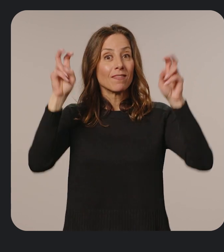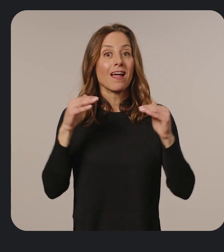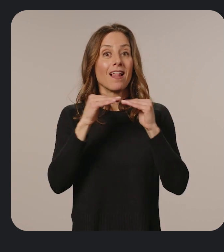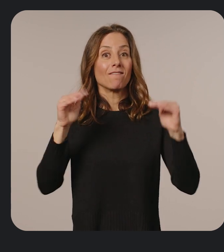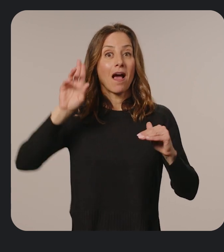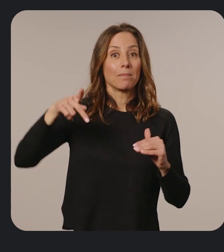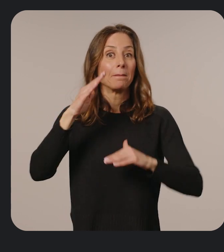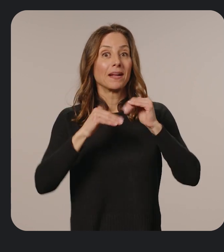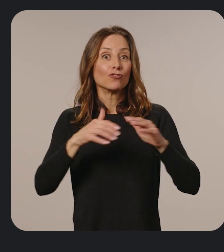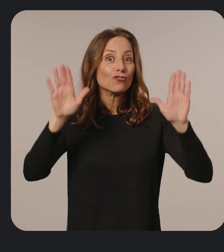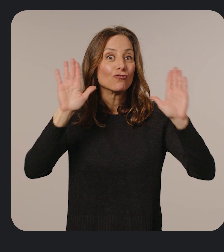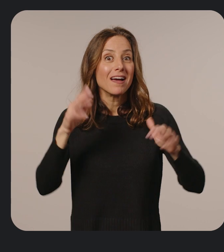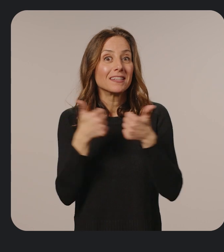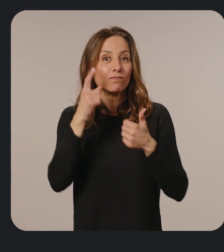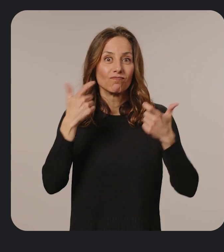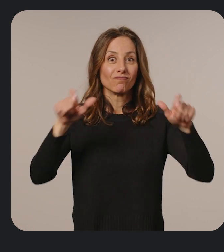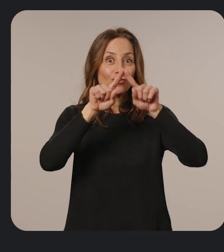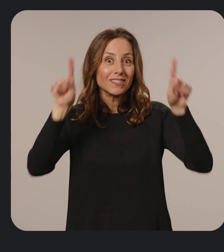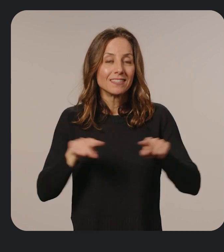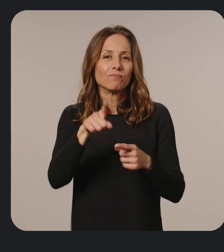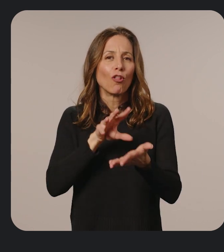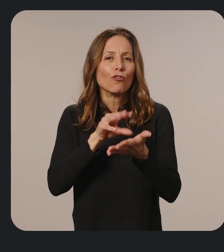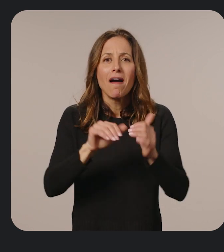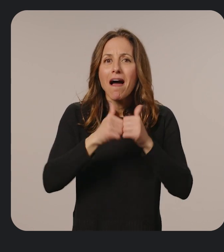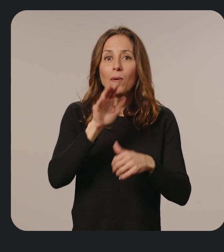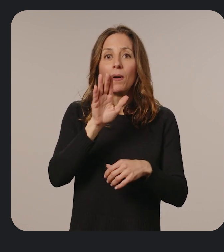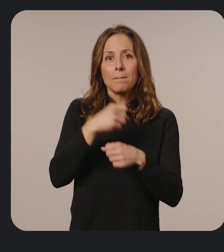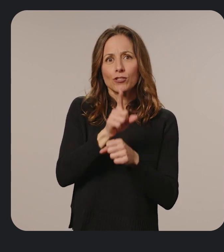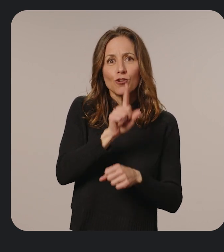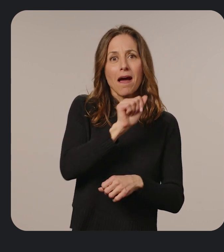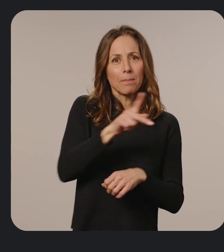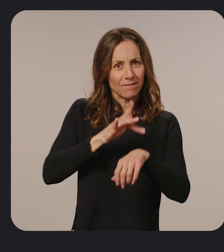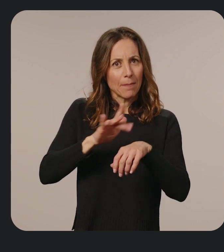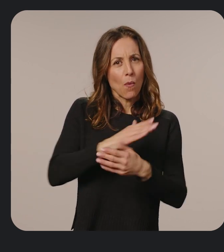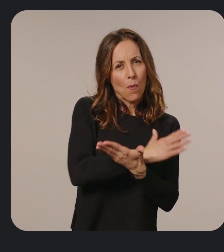Build Great Games for Large Screens, learn how to make sure your app is available across all of these devices with specific tips